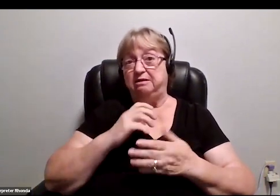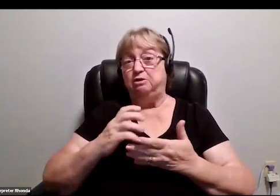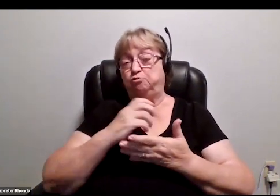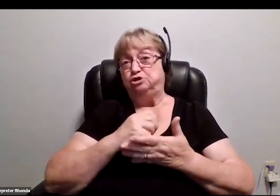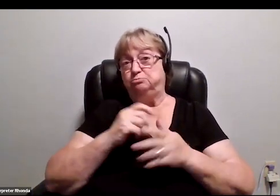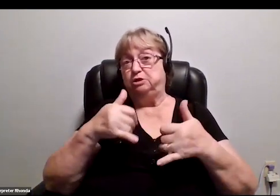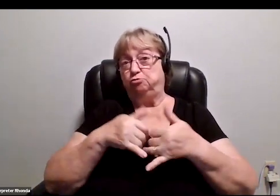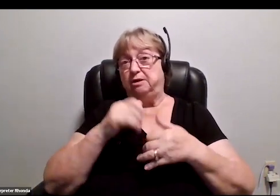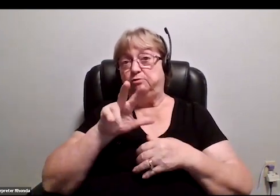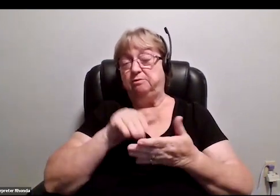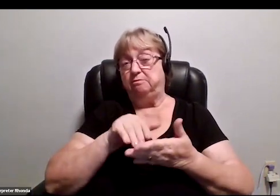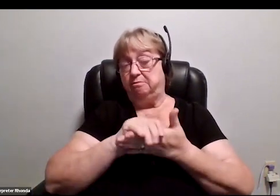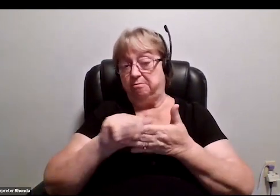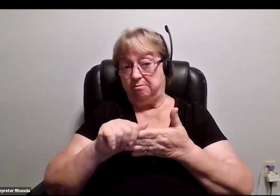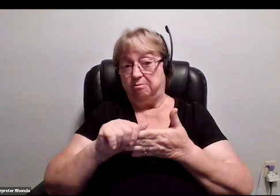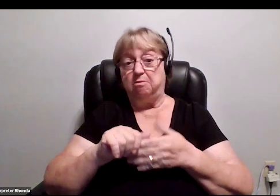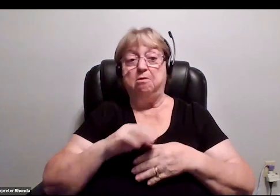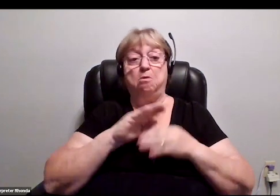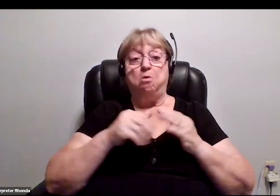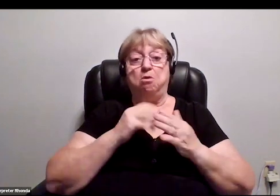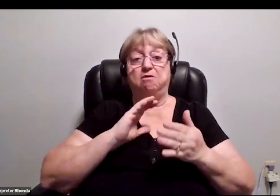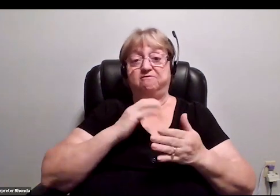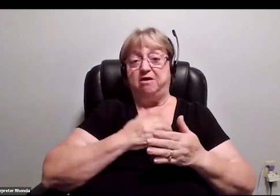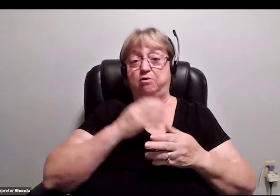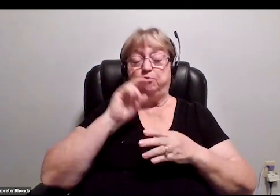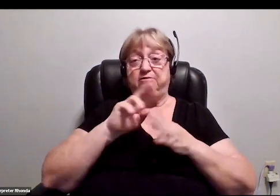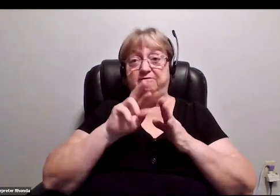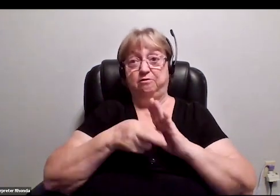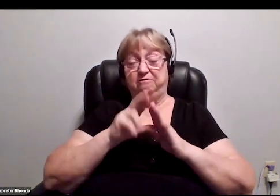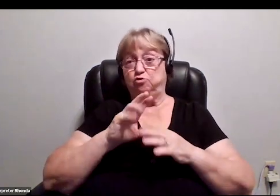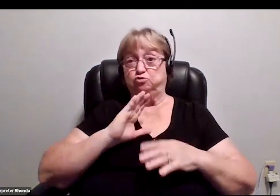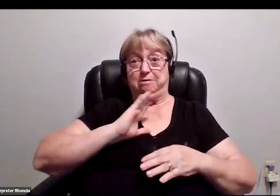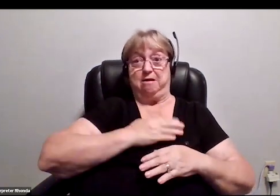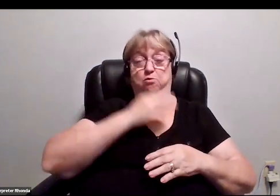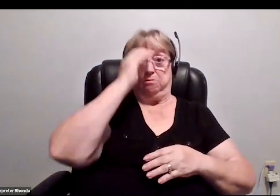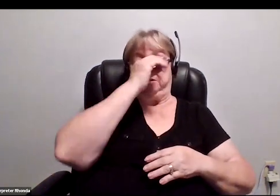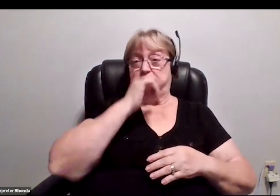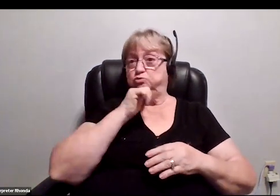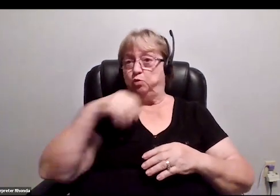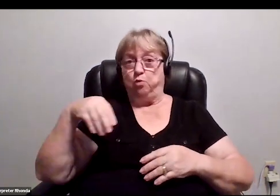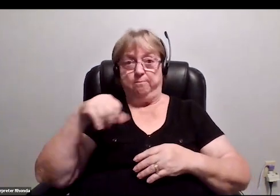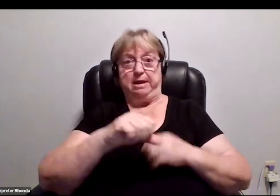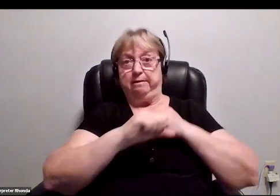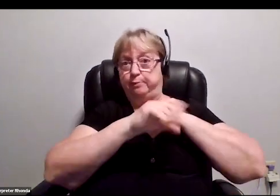All of our reviews are unbiased and of our own opinions. There were no paid promotions to say anything.